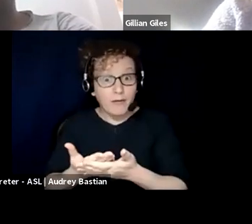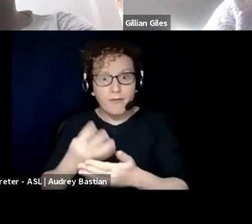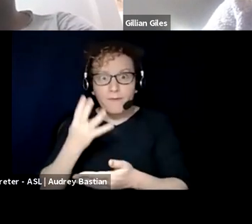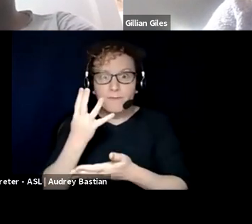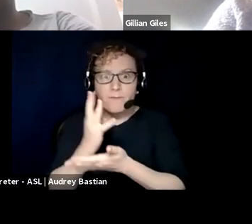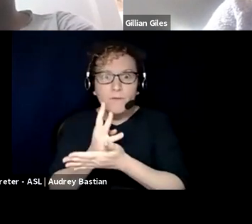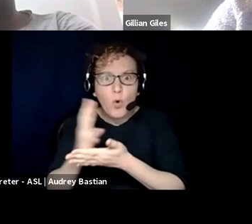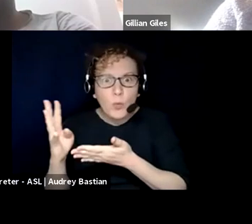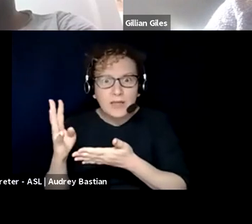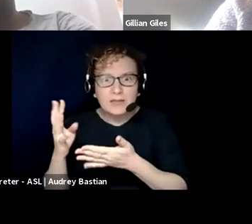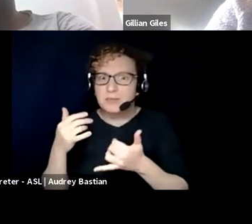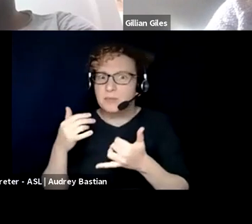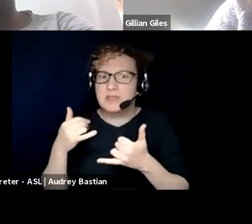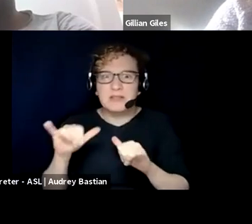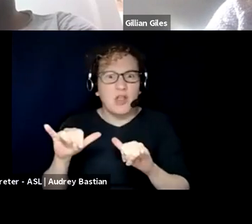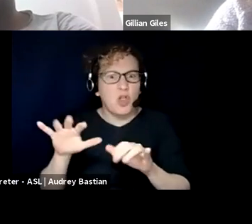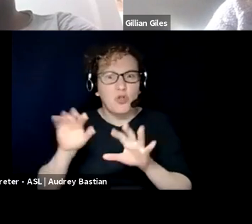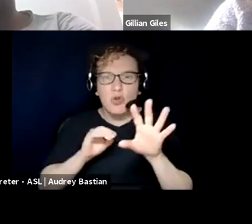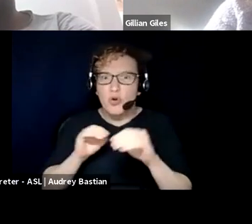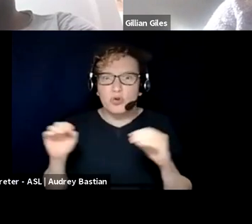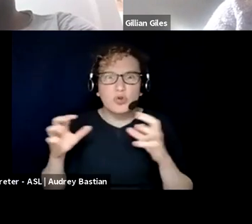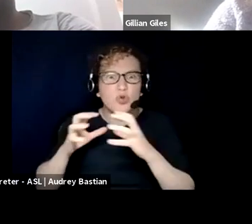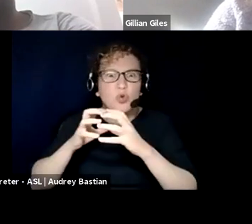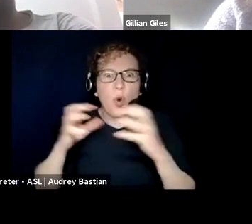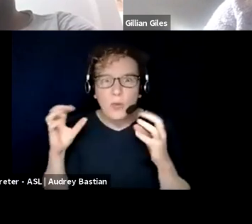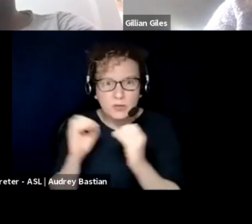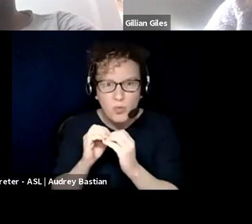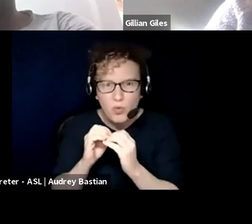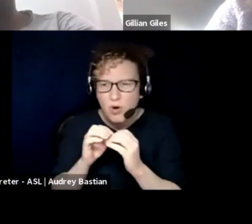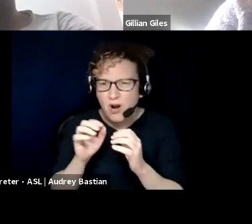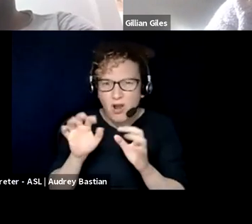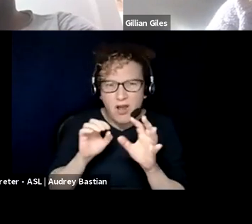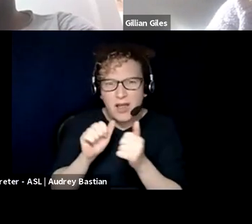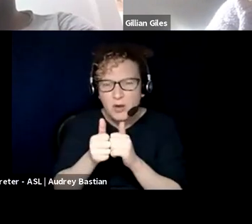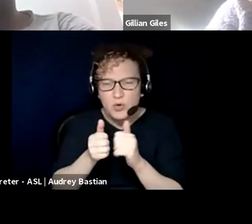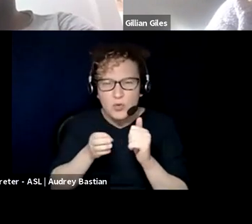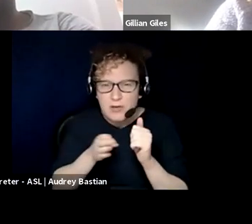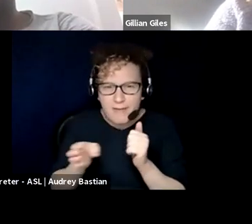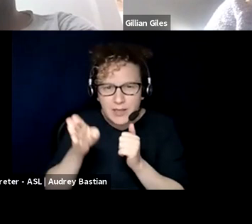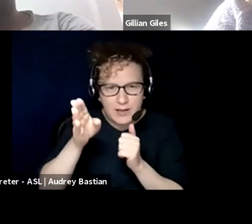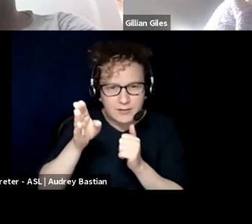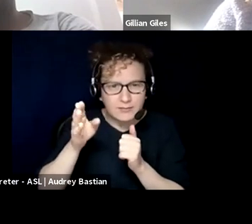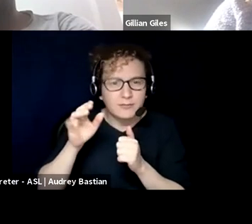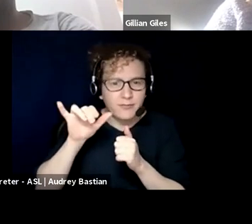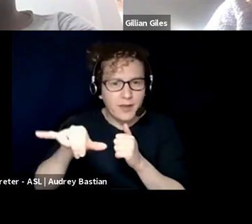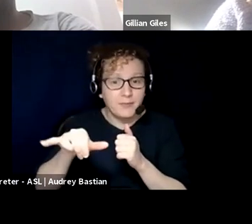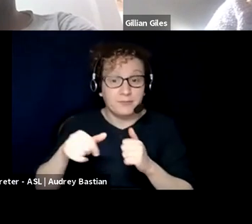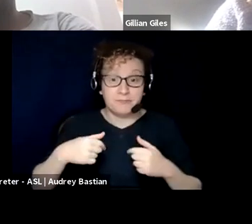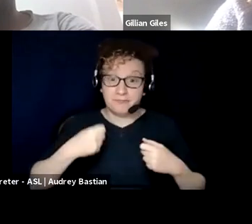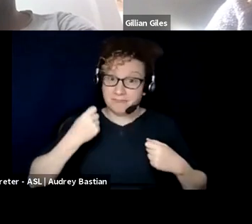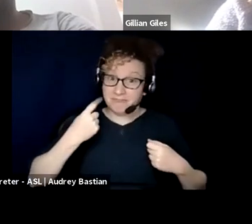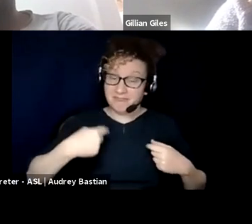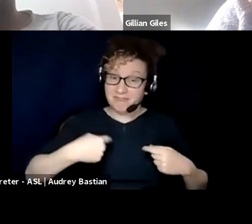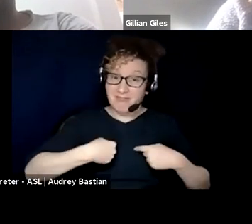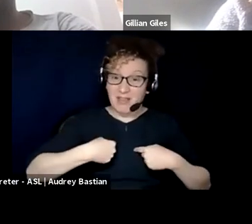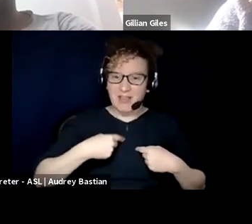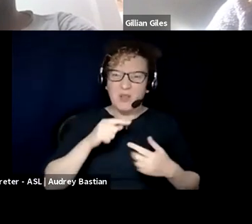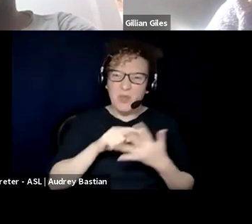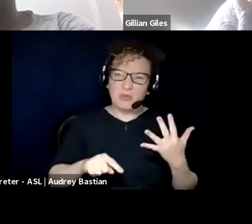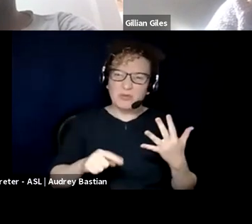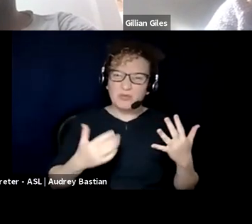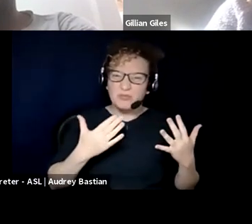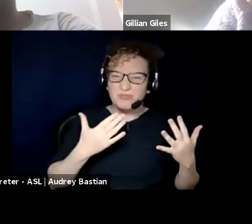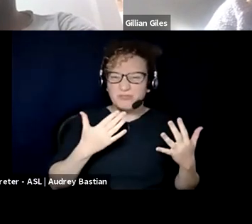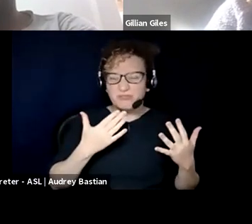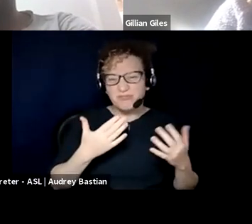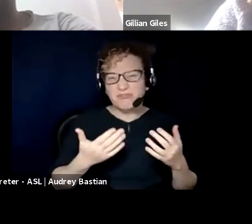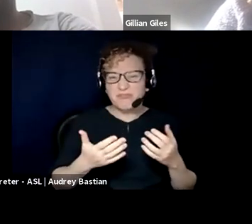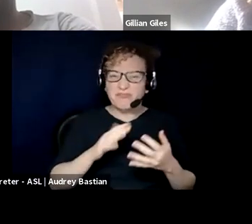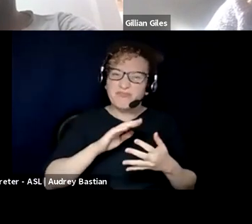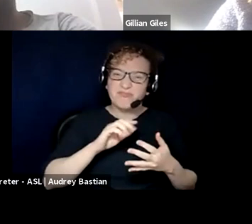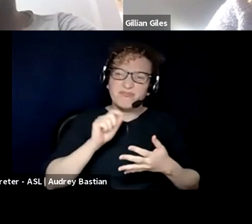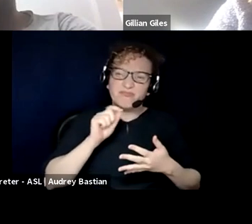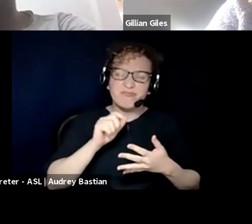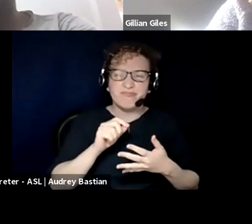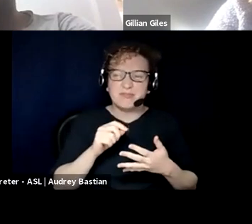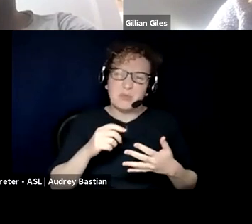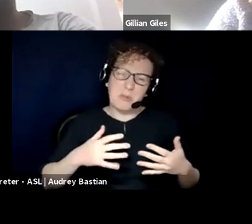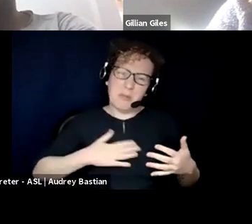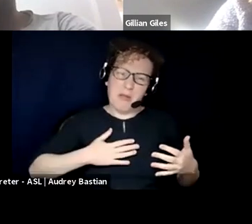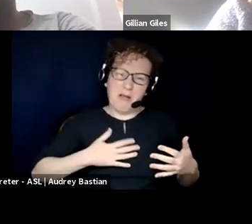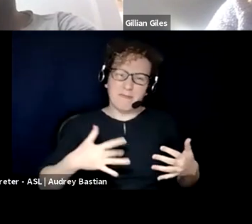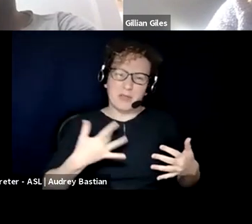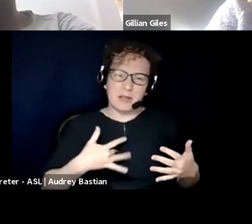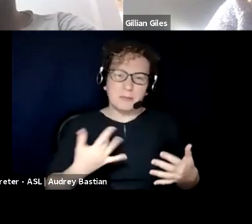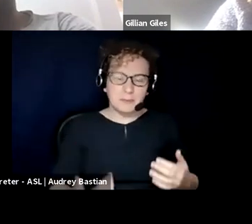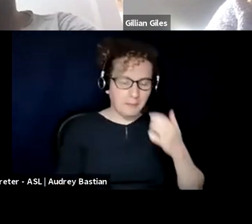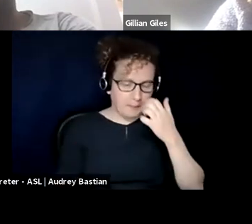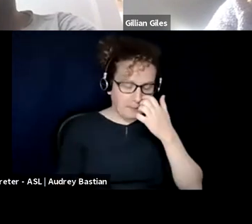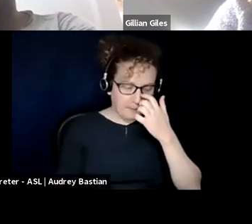about navigating the local community. So yes, I think it is a pretty good cover of what it felt like at least.